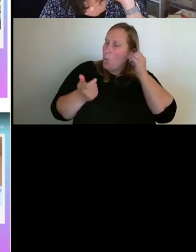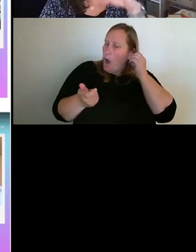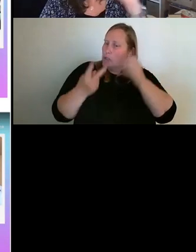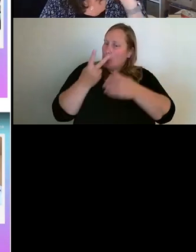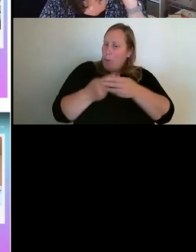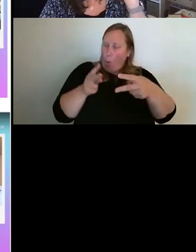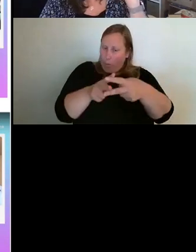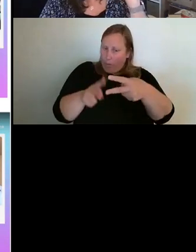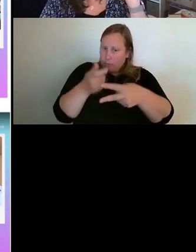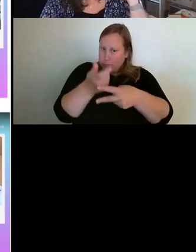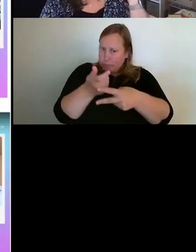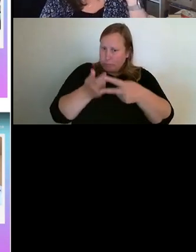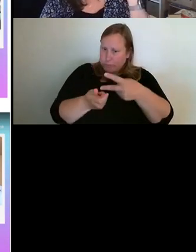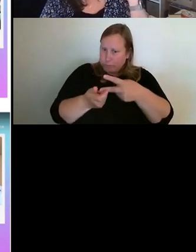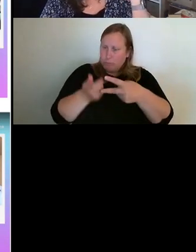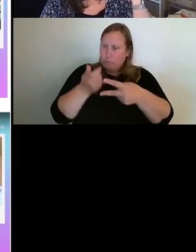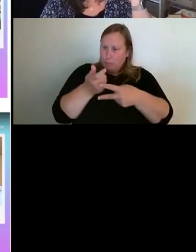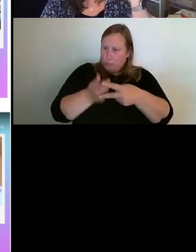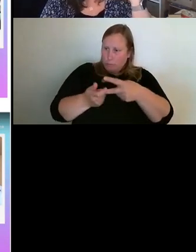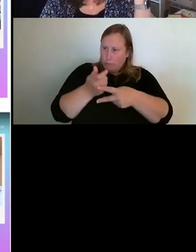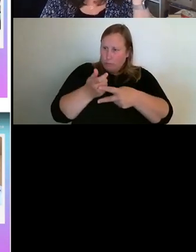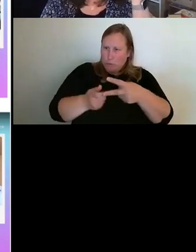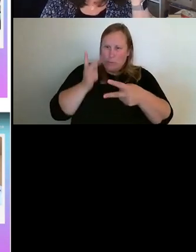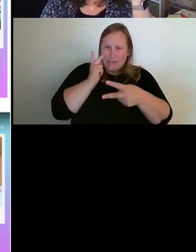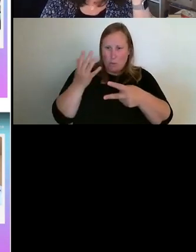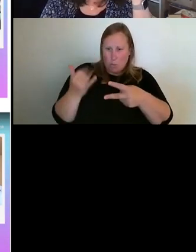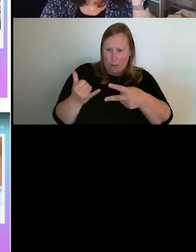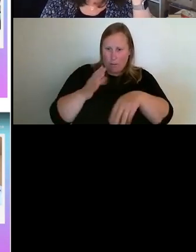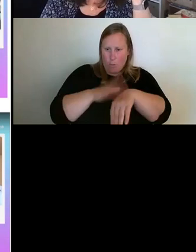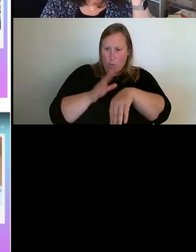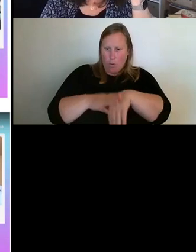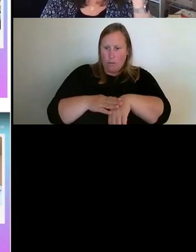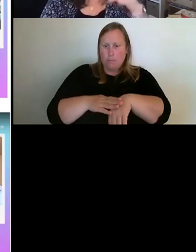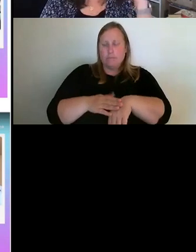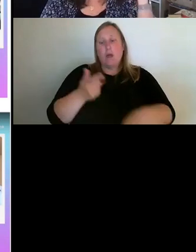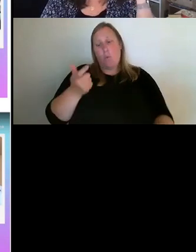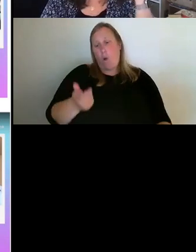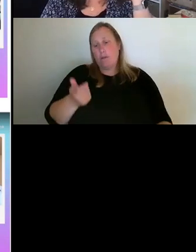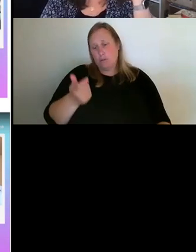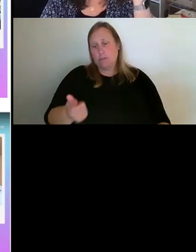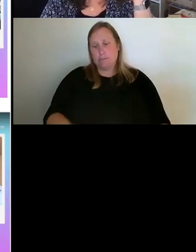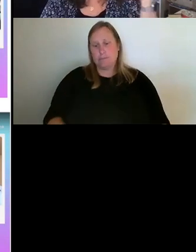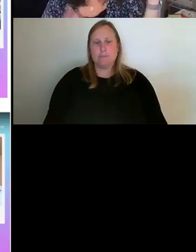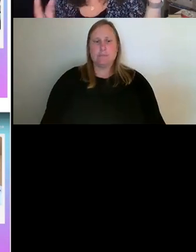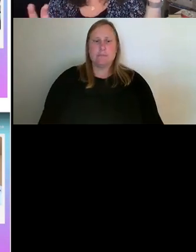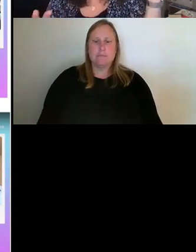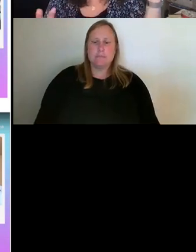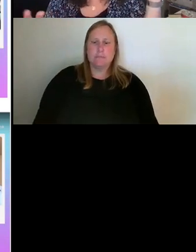any comments. I watched both sessions. I watched Eric's first because I am told there